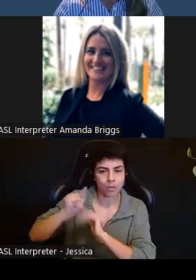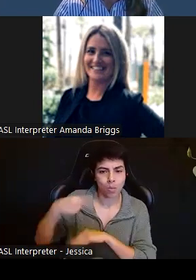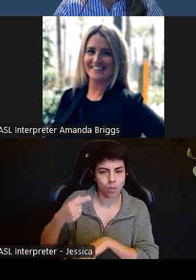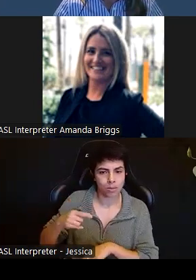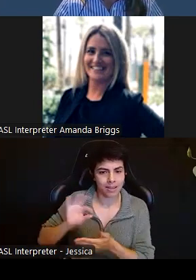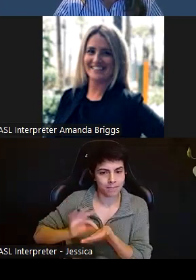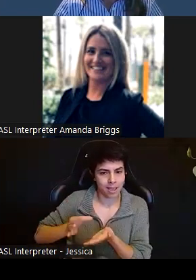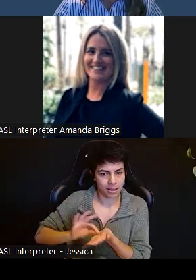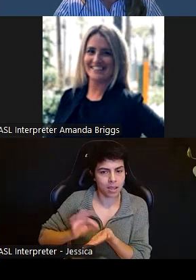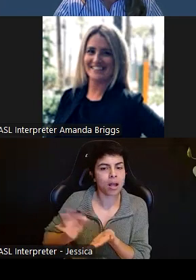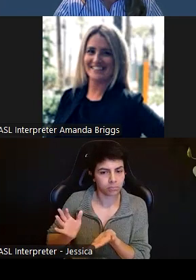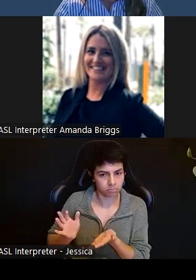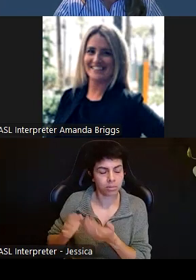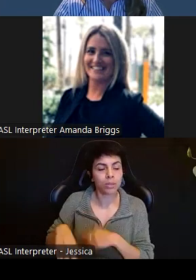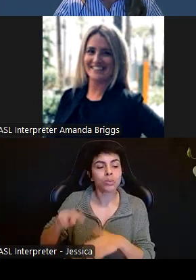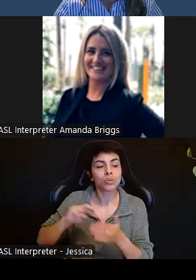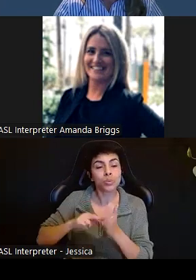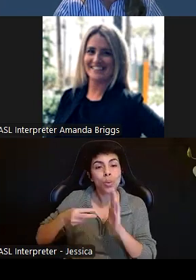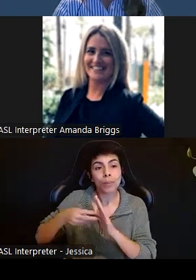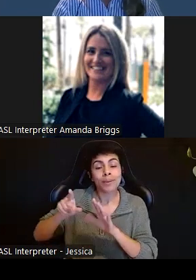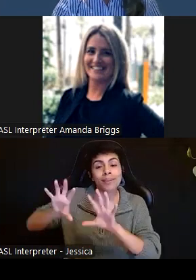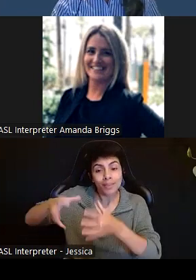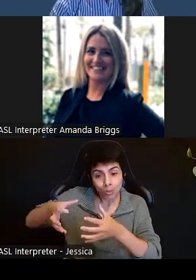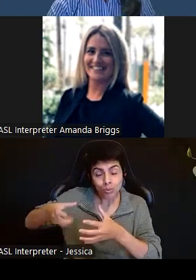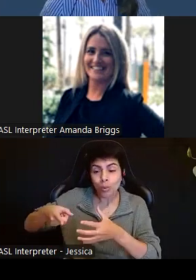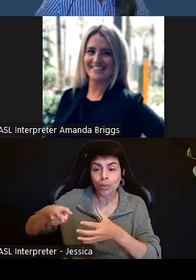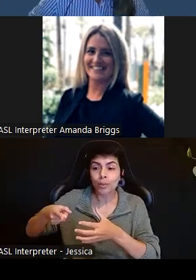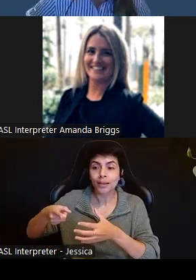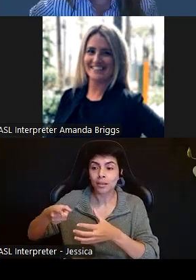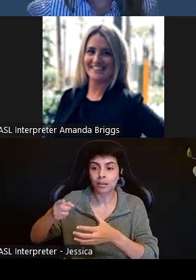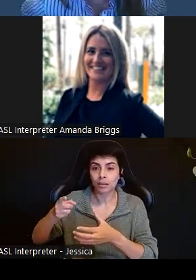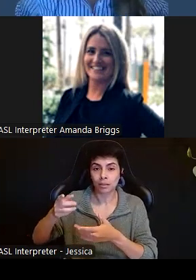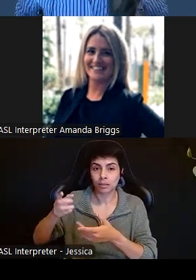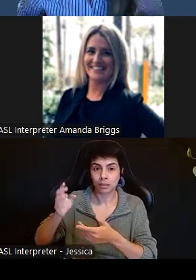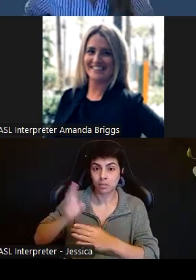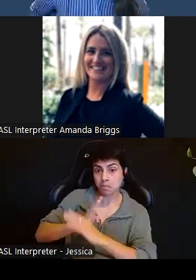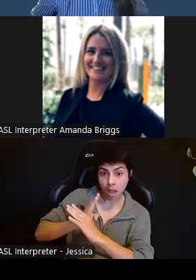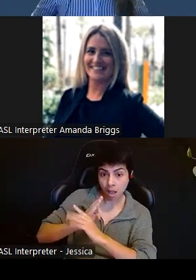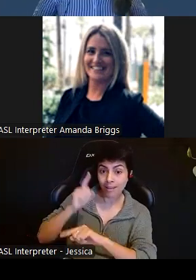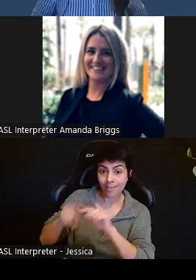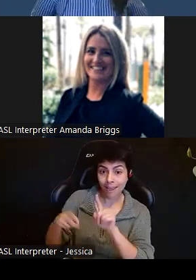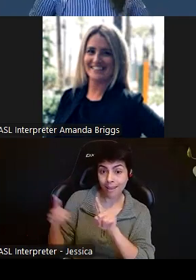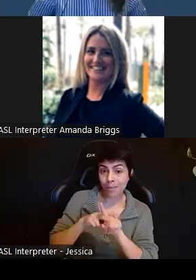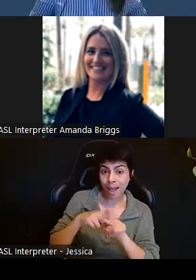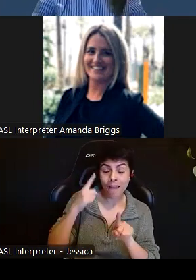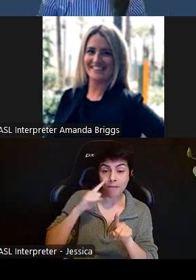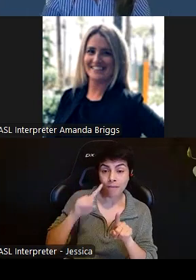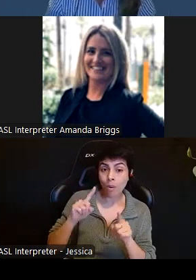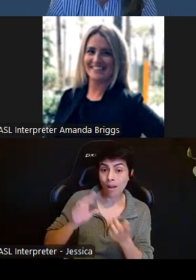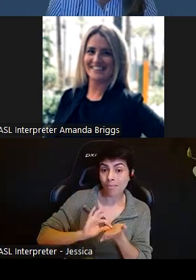So that means that this group will not be locked out of newly applying for Medicaid. And when they do get Medicaid,